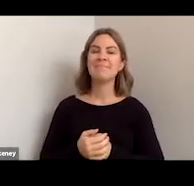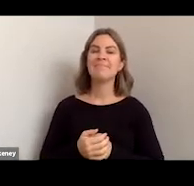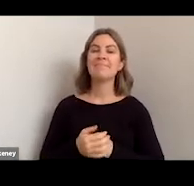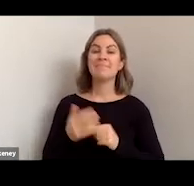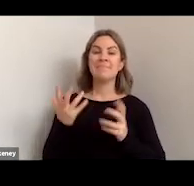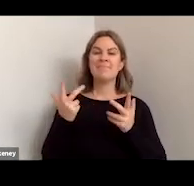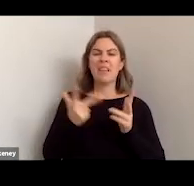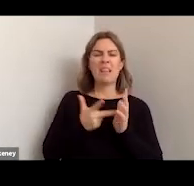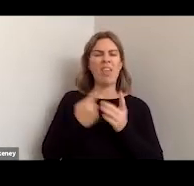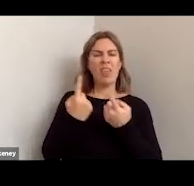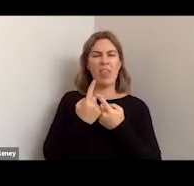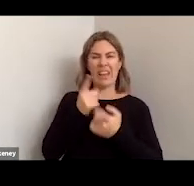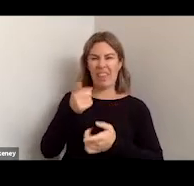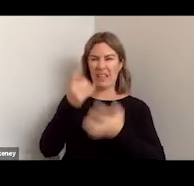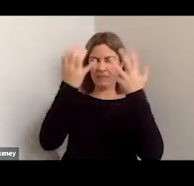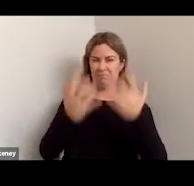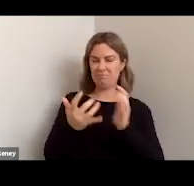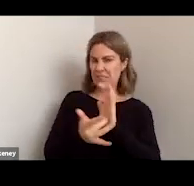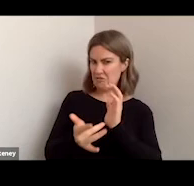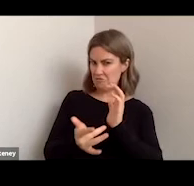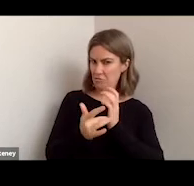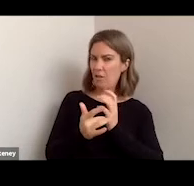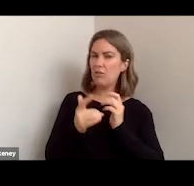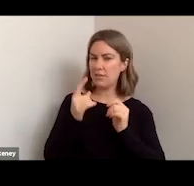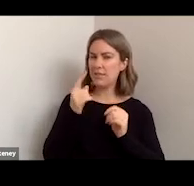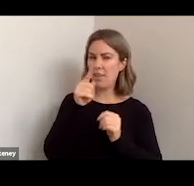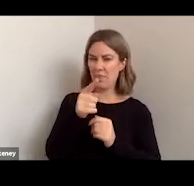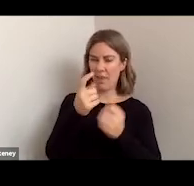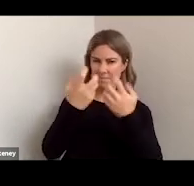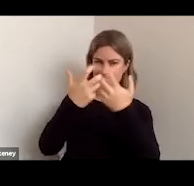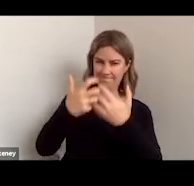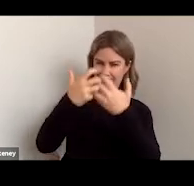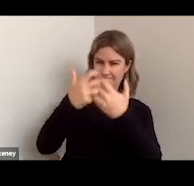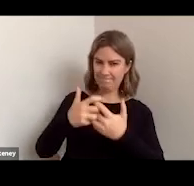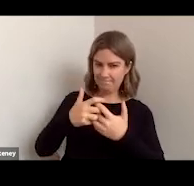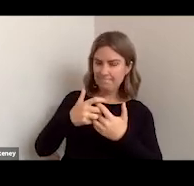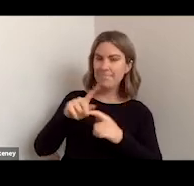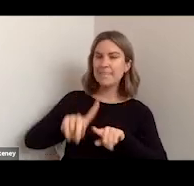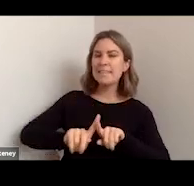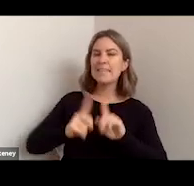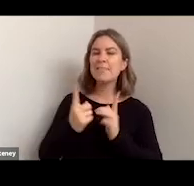the content up into different story types. There are some people who are